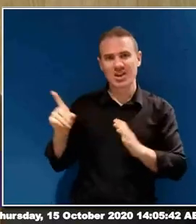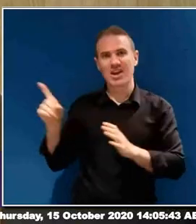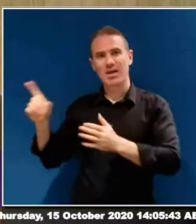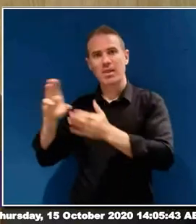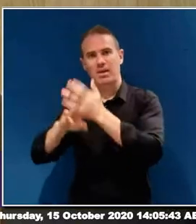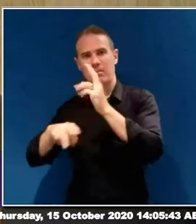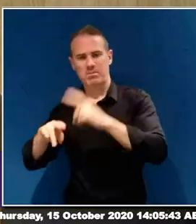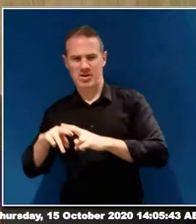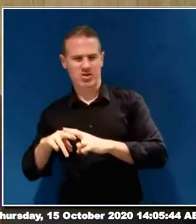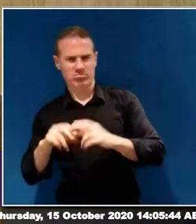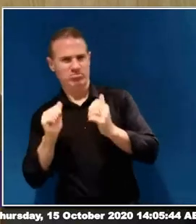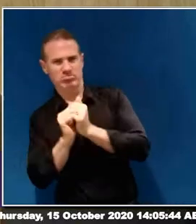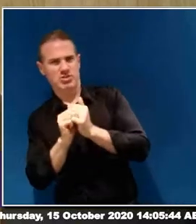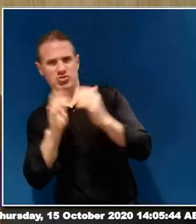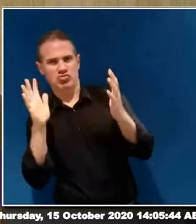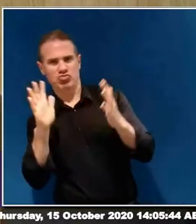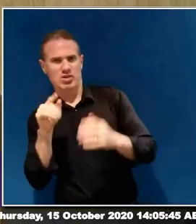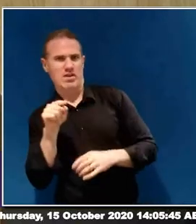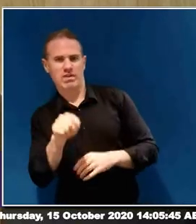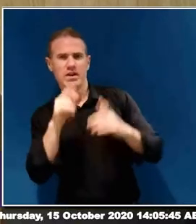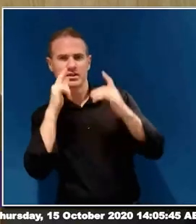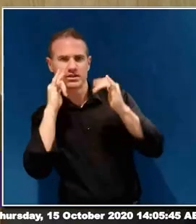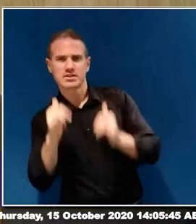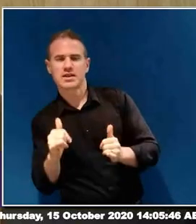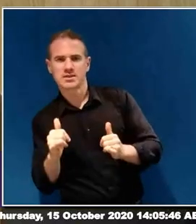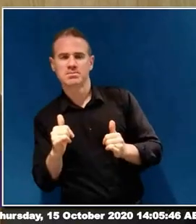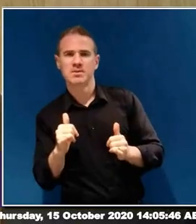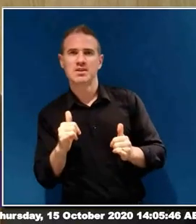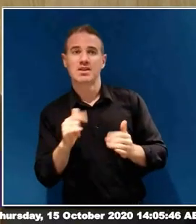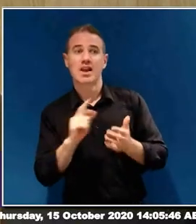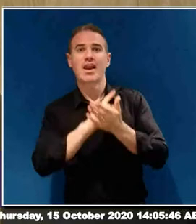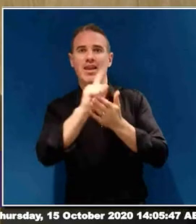going through what the meaning is and looking at breaking it down to see what